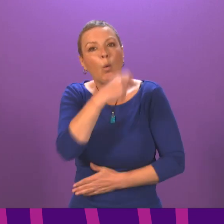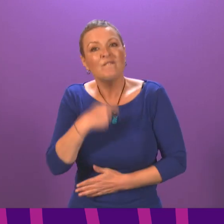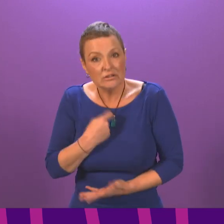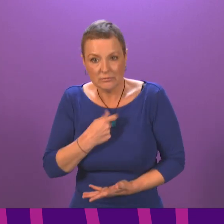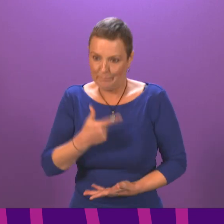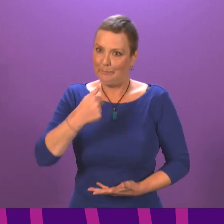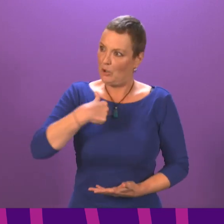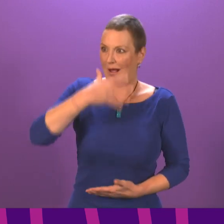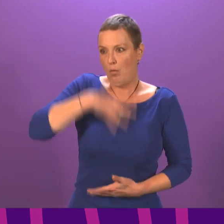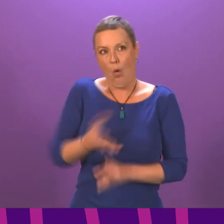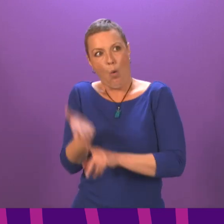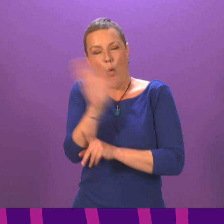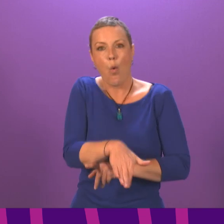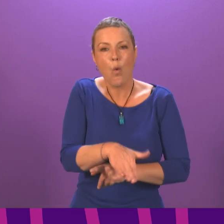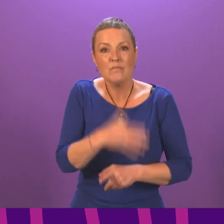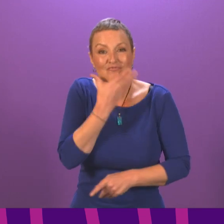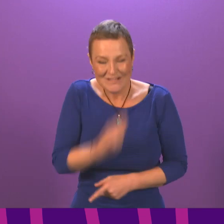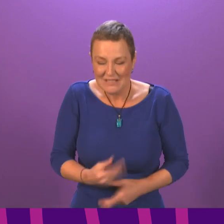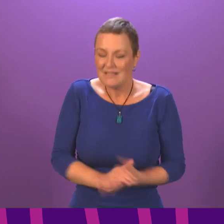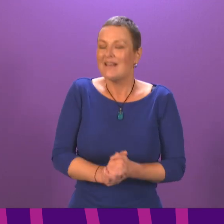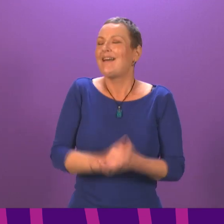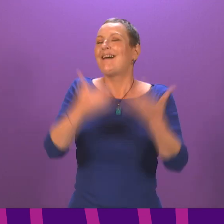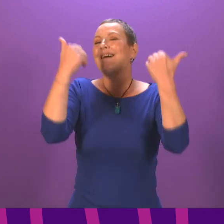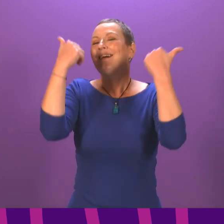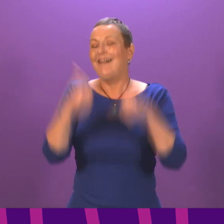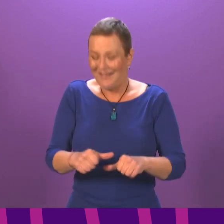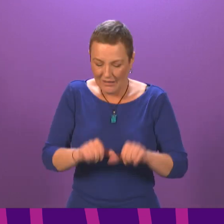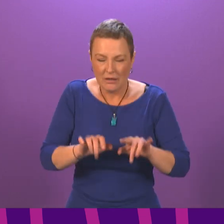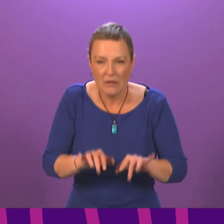to return home safely this Christmas. When they finally managed to log on, the only dates